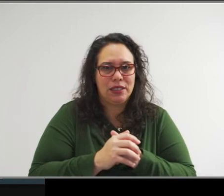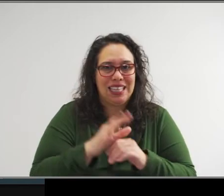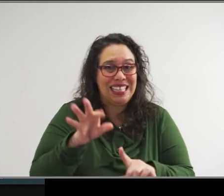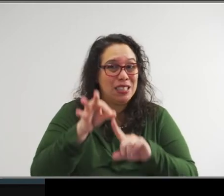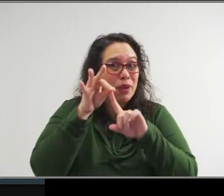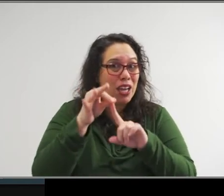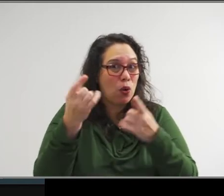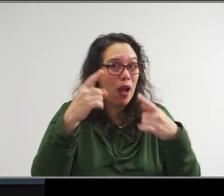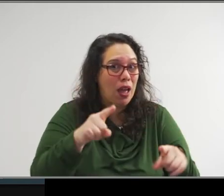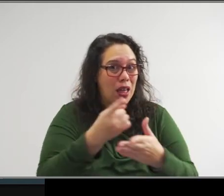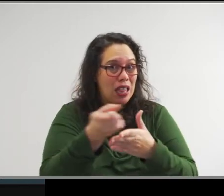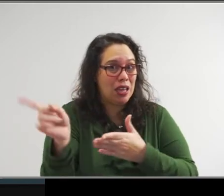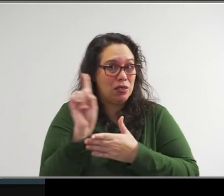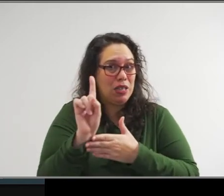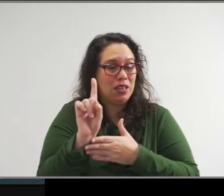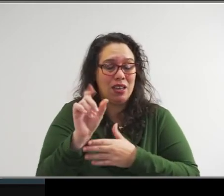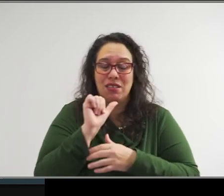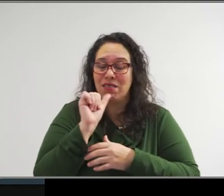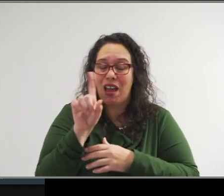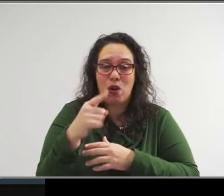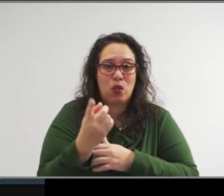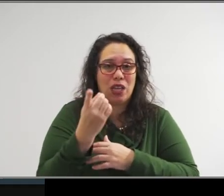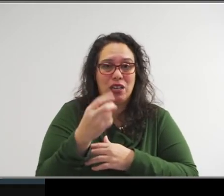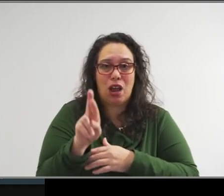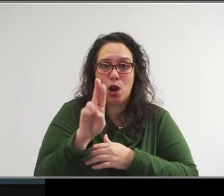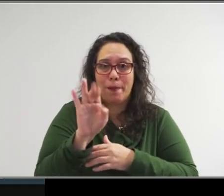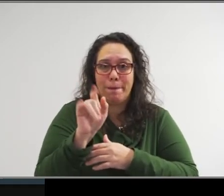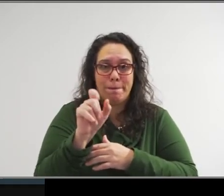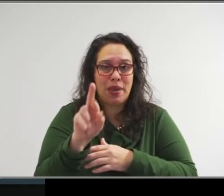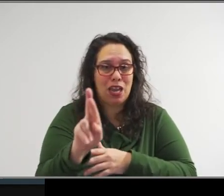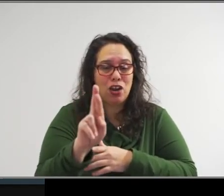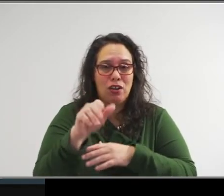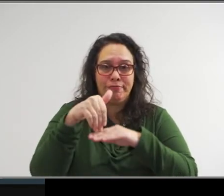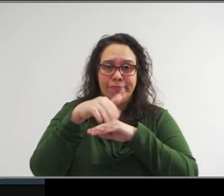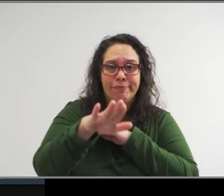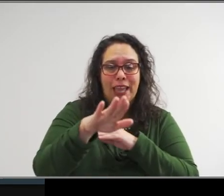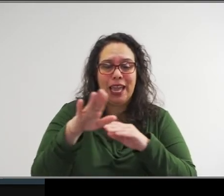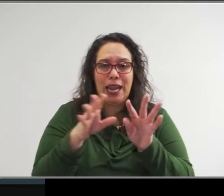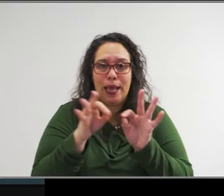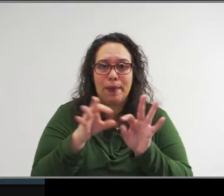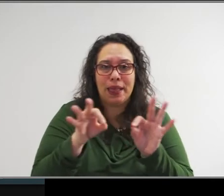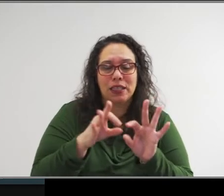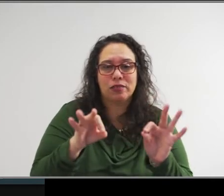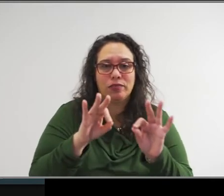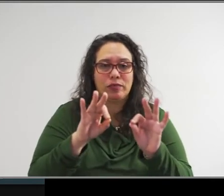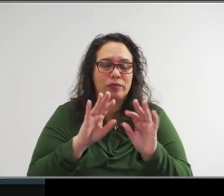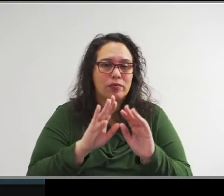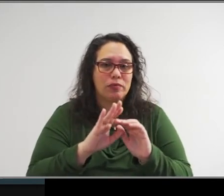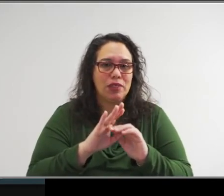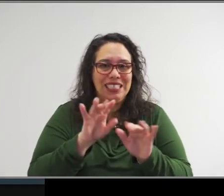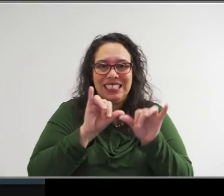And so not only did Dr. Baker deliver a message of how we need to stay soon, student focused